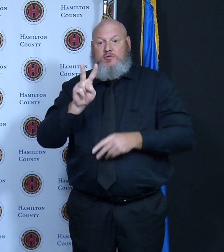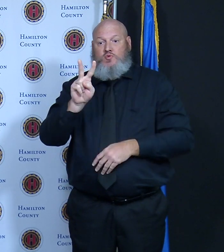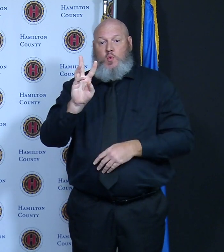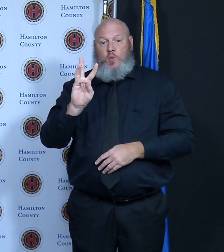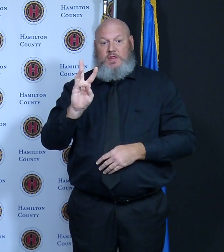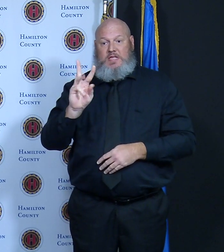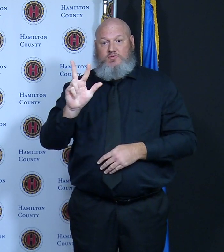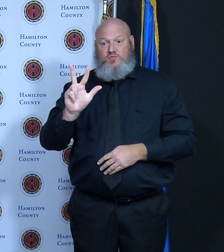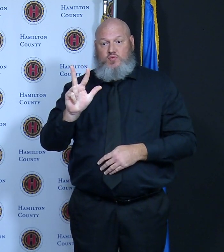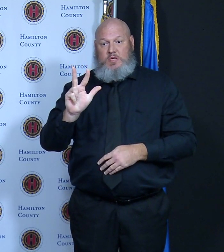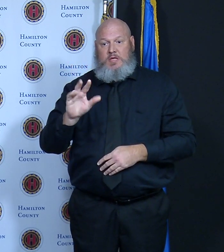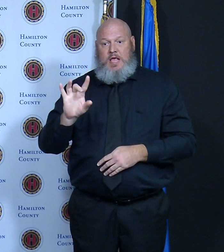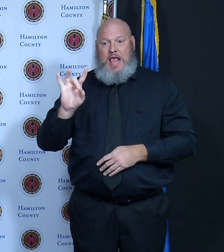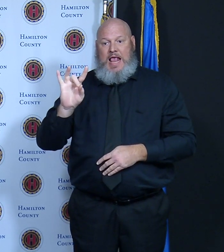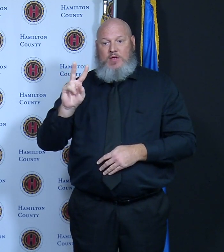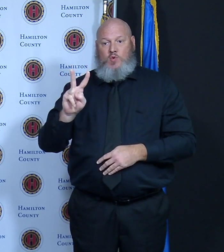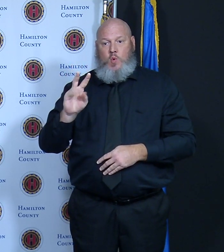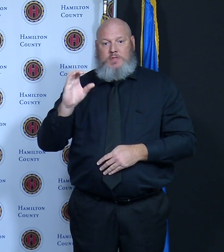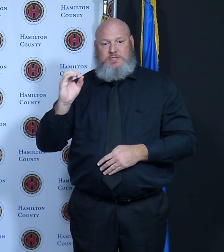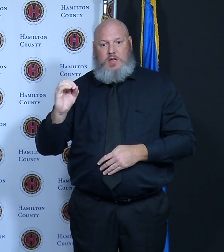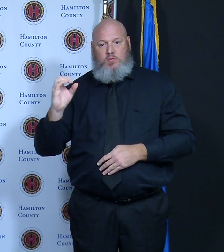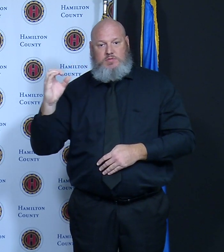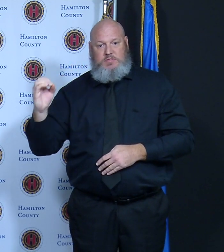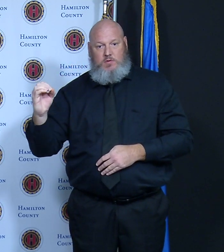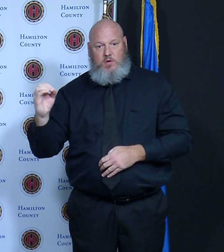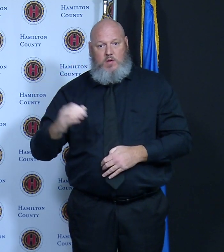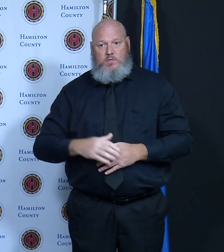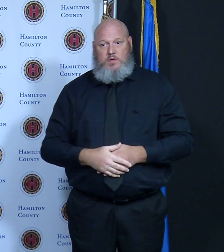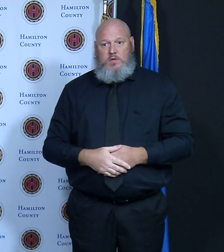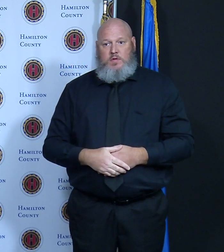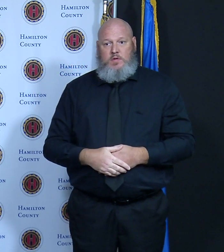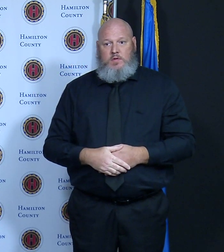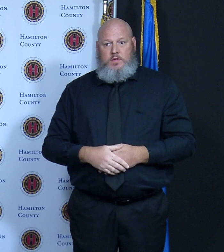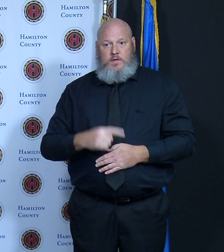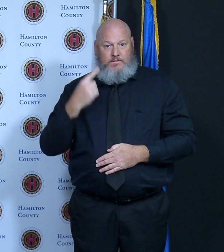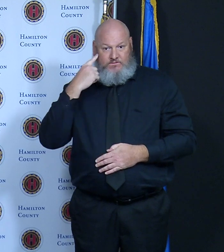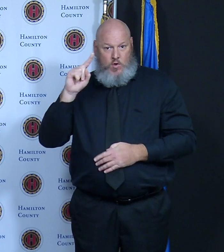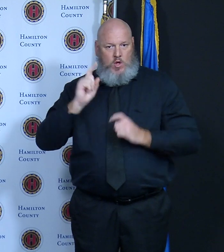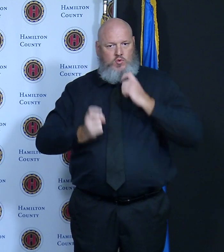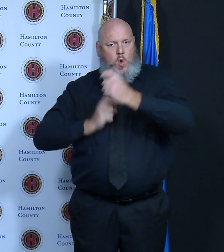and so with that I would like to turn it over to Nick Crossley so that